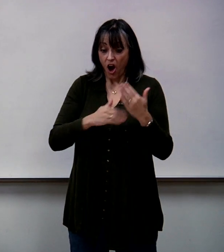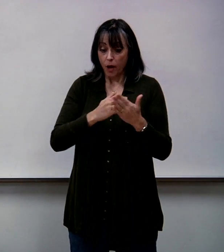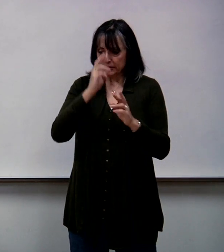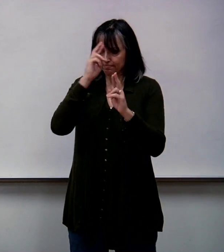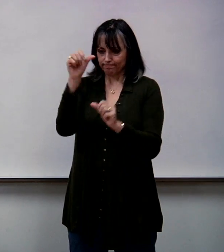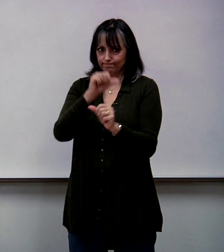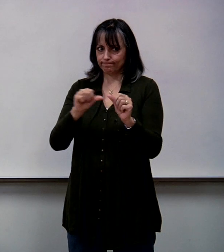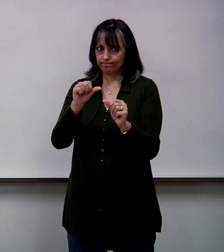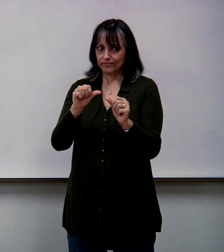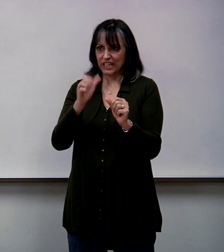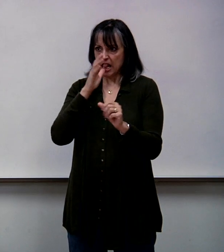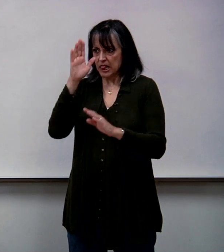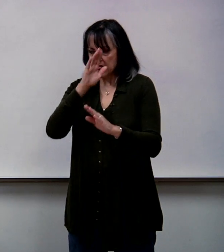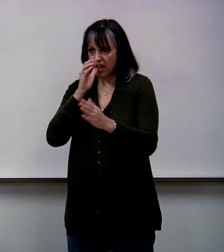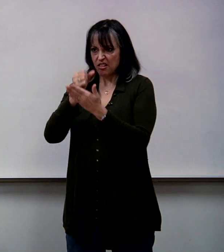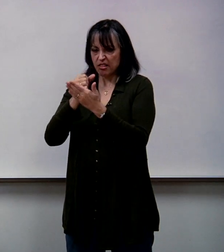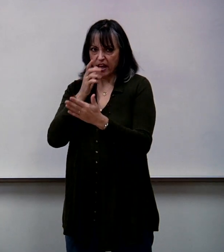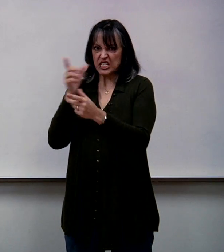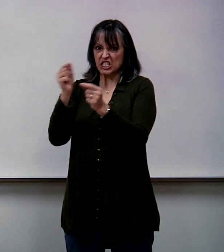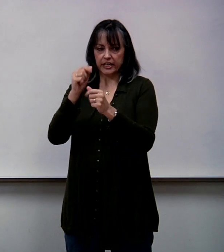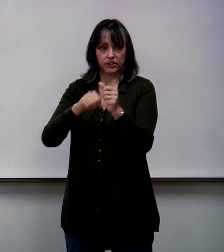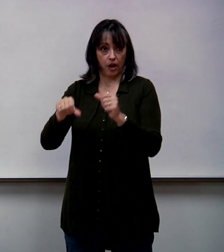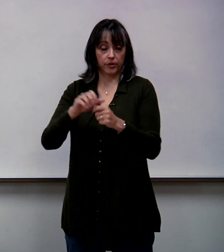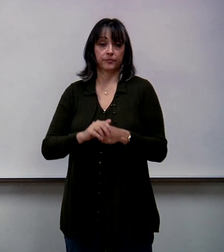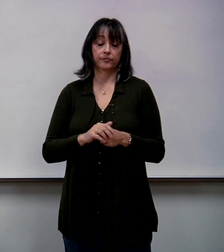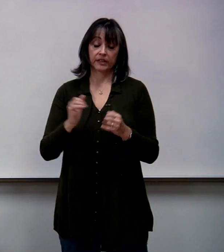Last but not least related to the rules of course